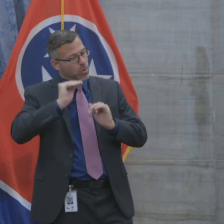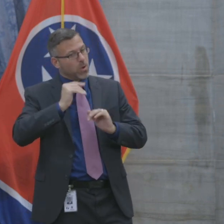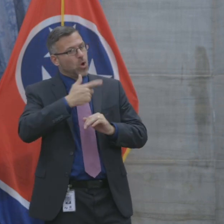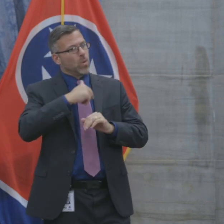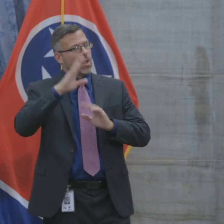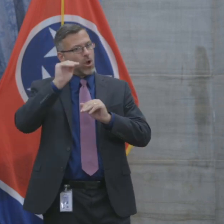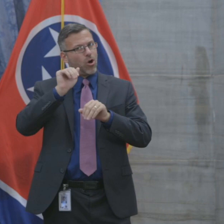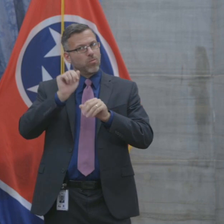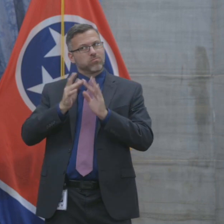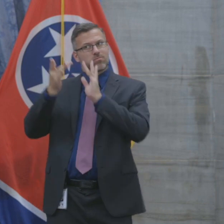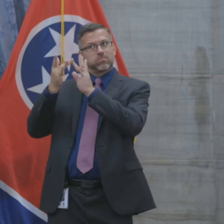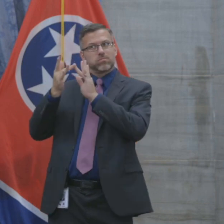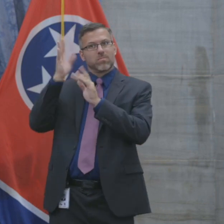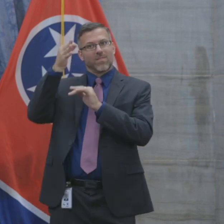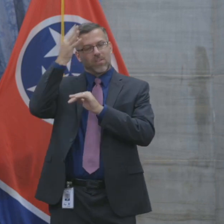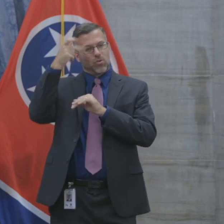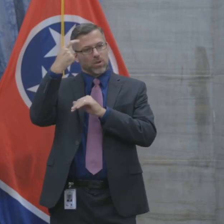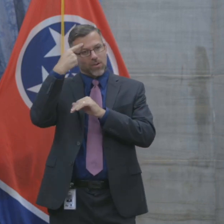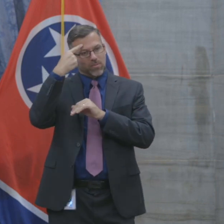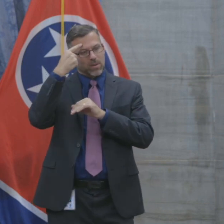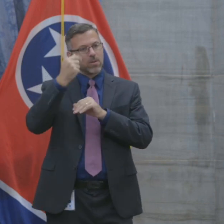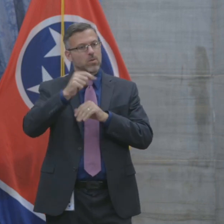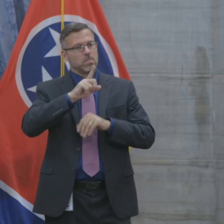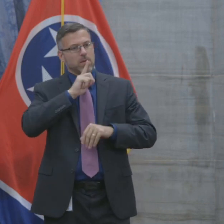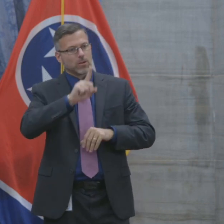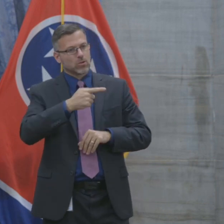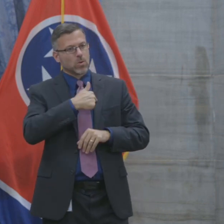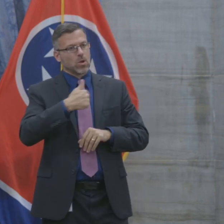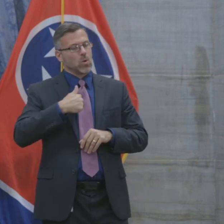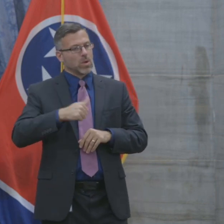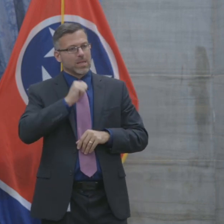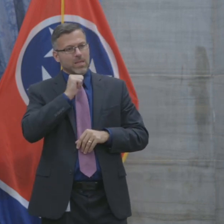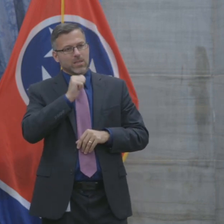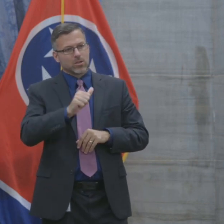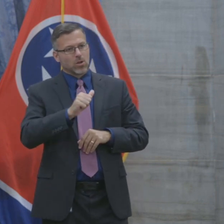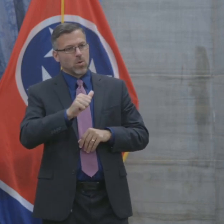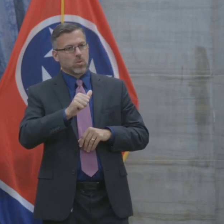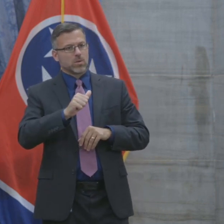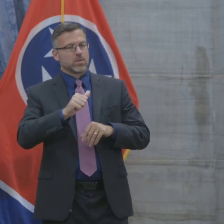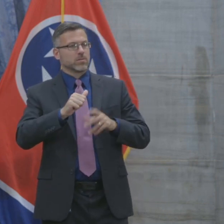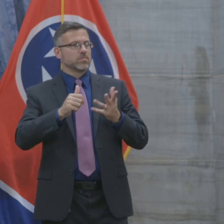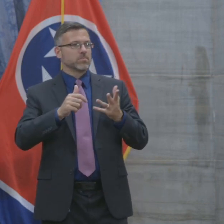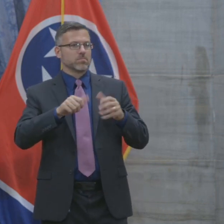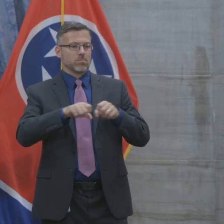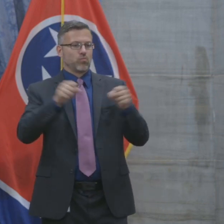it's safe or not to send their kids to school? Which is why we're trying to provide that level of